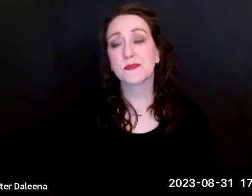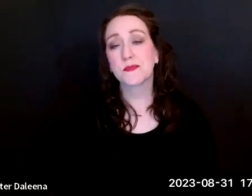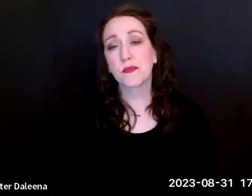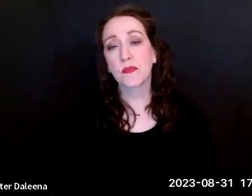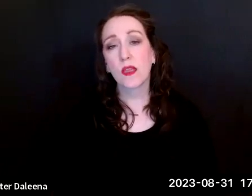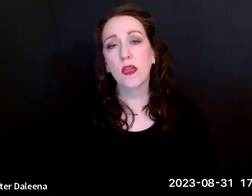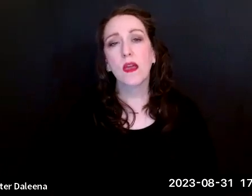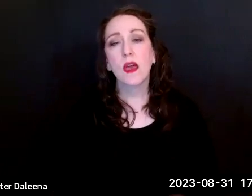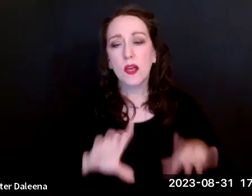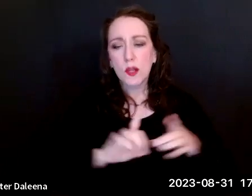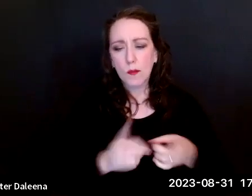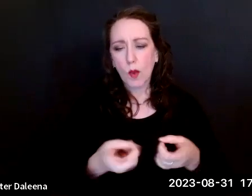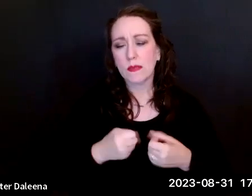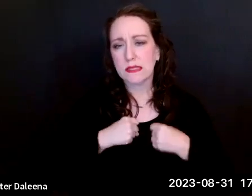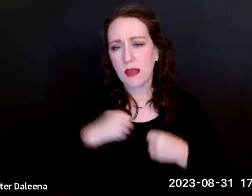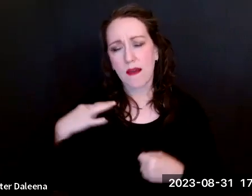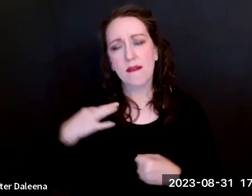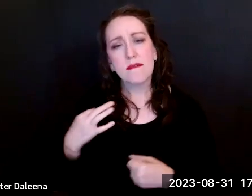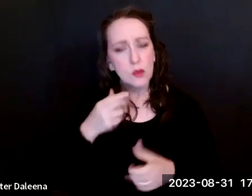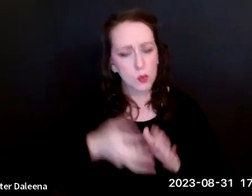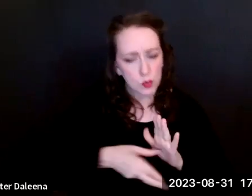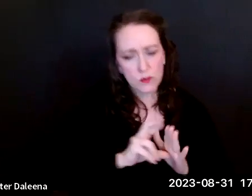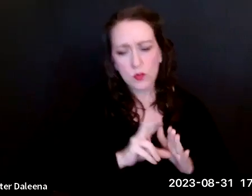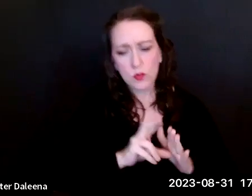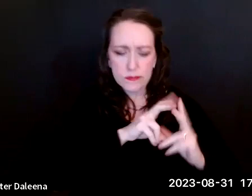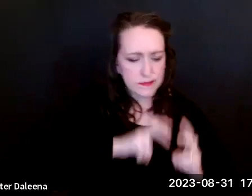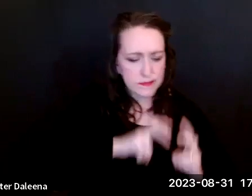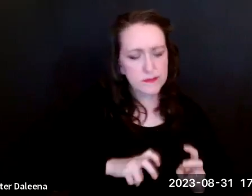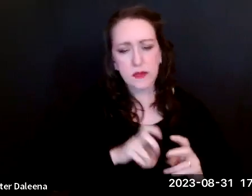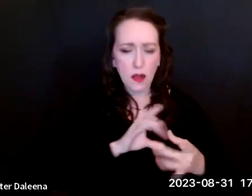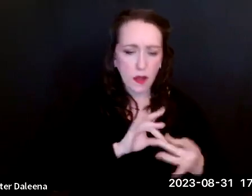Department staff reviewed and analyzed the comments we received performed additional research